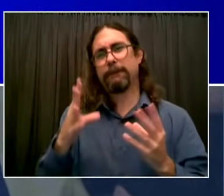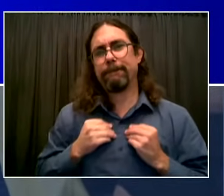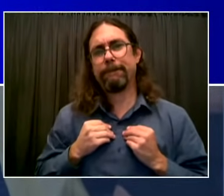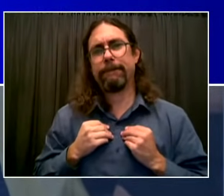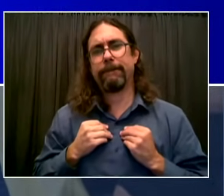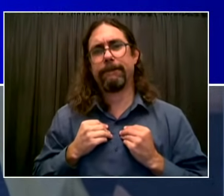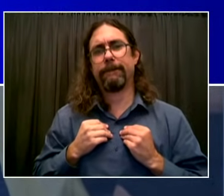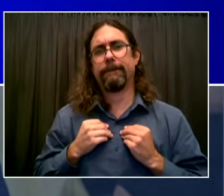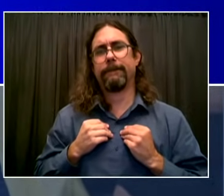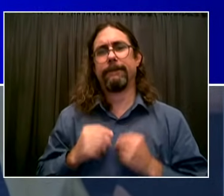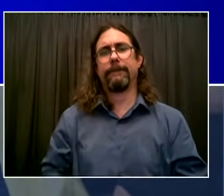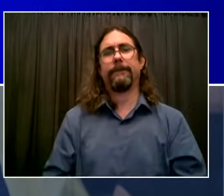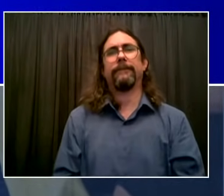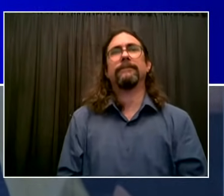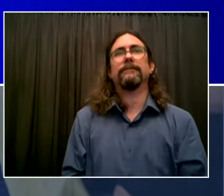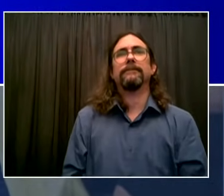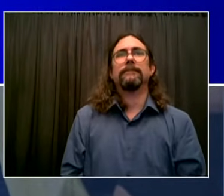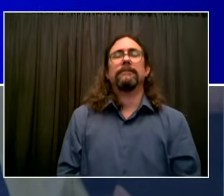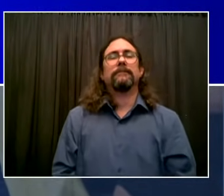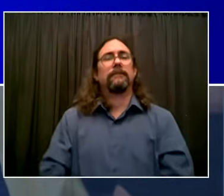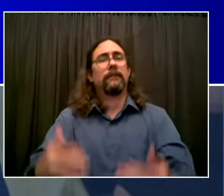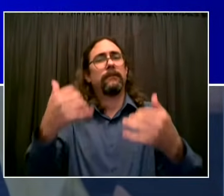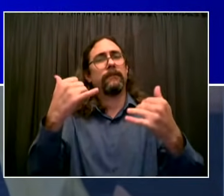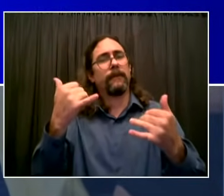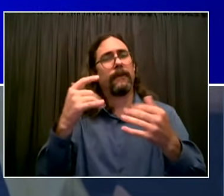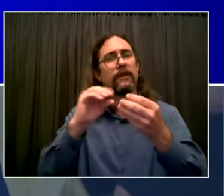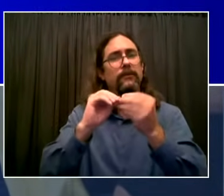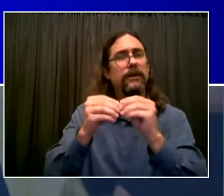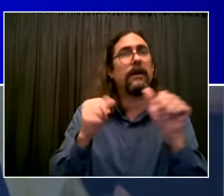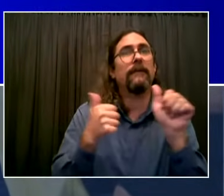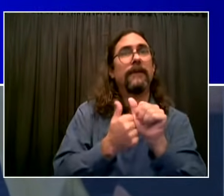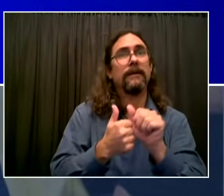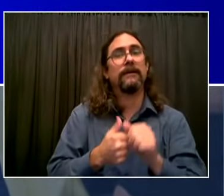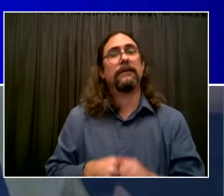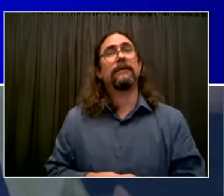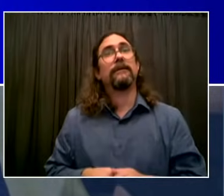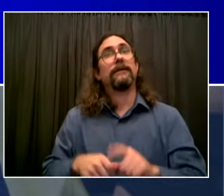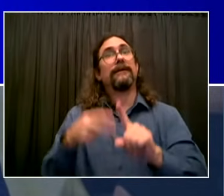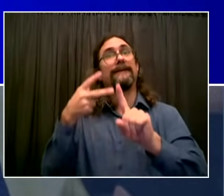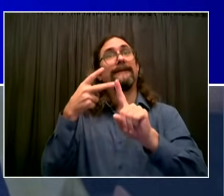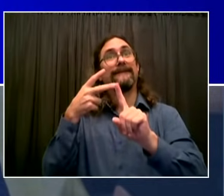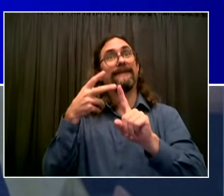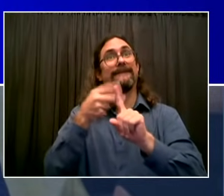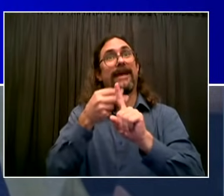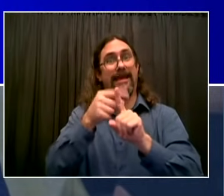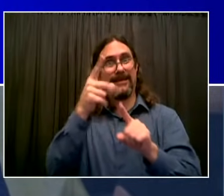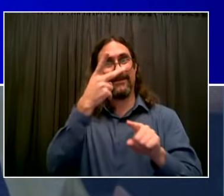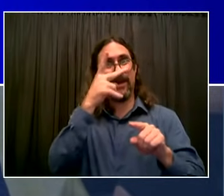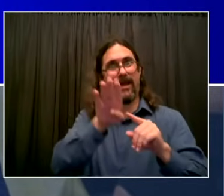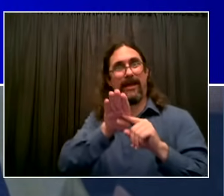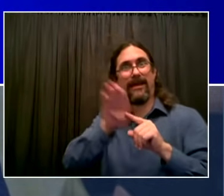ALL RIGHT, AS WE DO EVERY DAY, WE ARE TURNING TO INDICATORS. AGAIN YOU HEARD